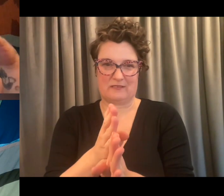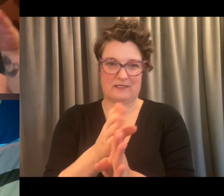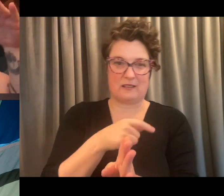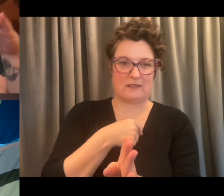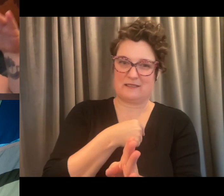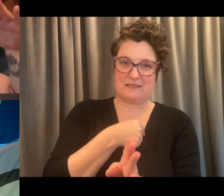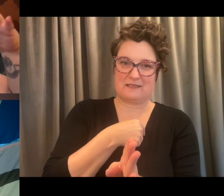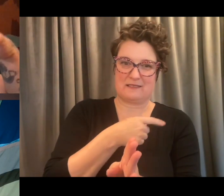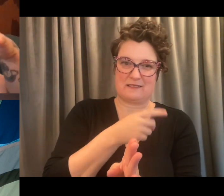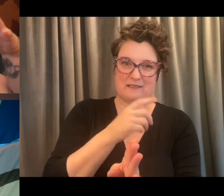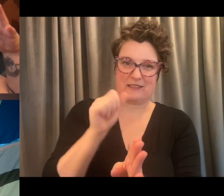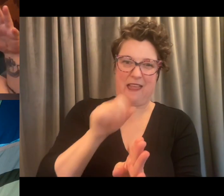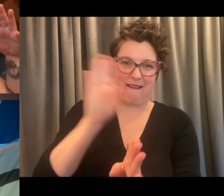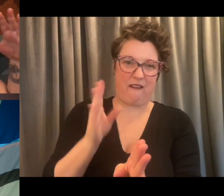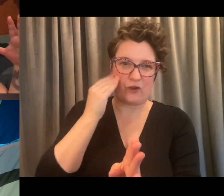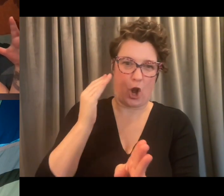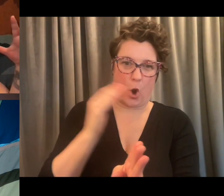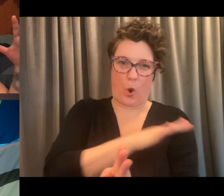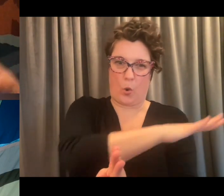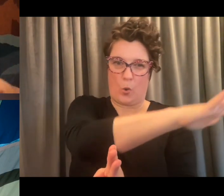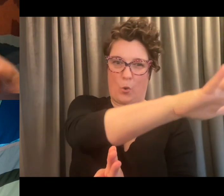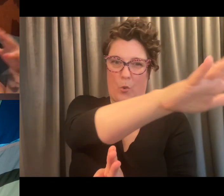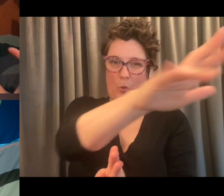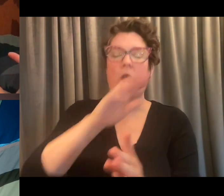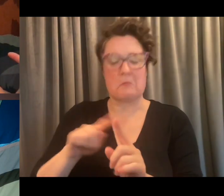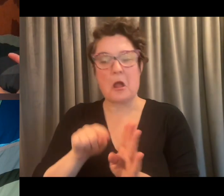Rebekah: mm-hmm. Nomy: That I can like, open myself a little bigger, be a little bit stronger,